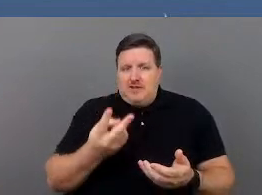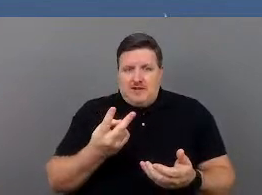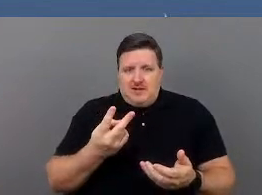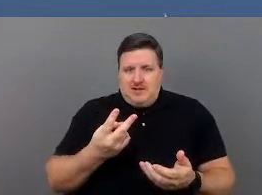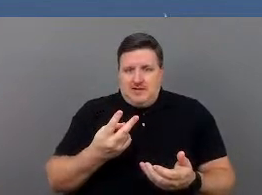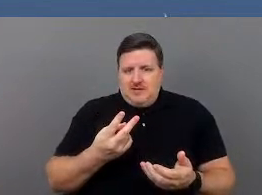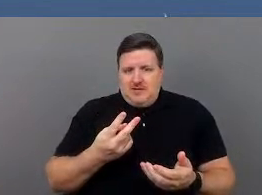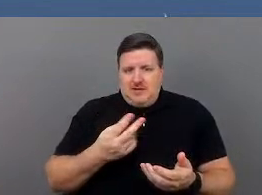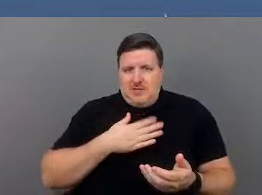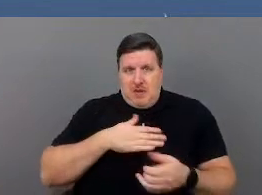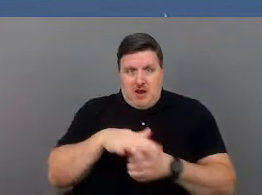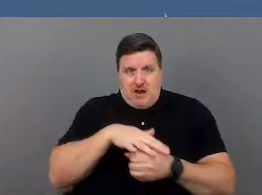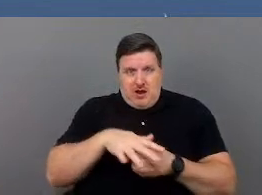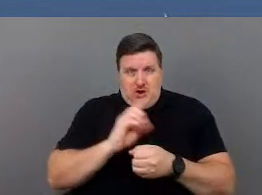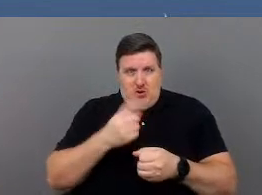HEARD MORE GUNSHOTS THAN I HEARD ALL SUMMER.